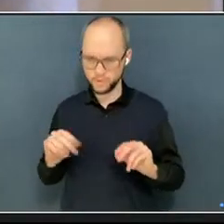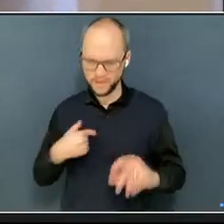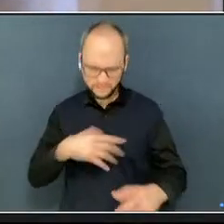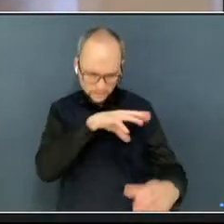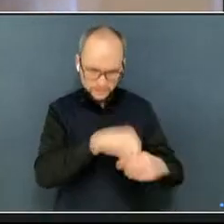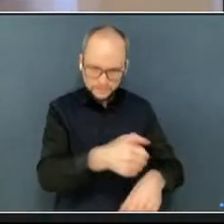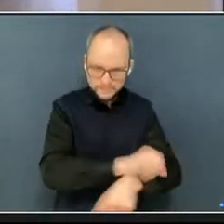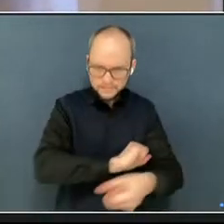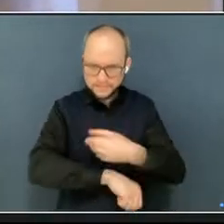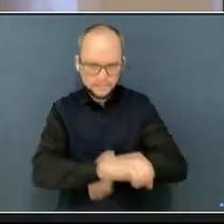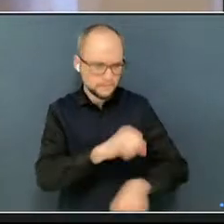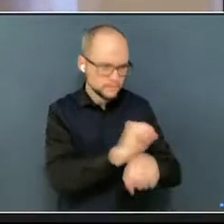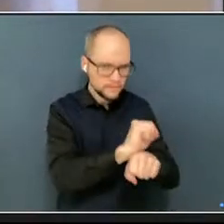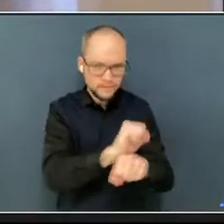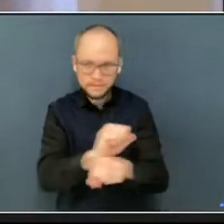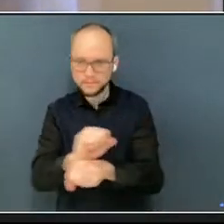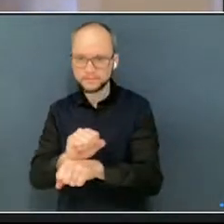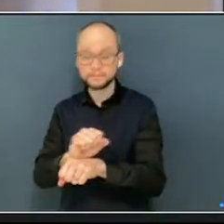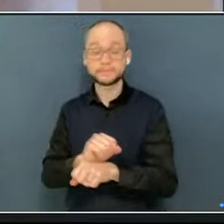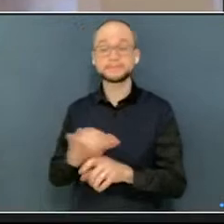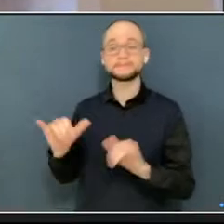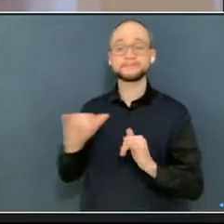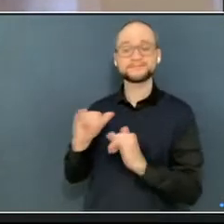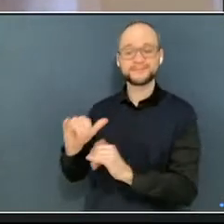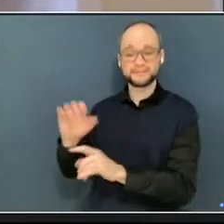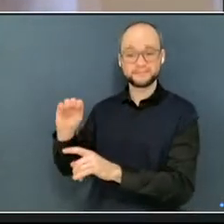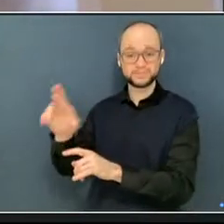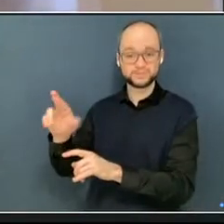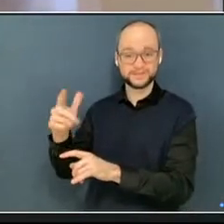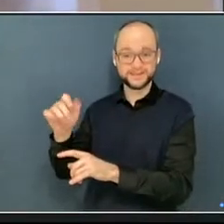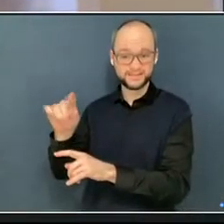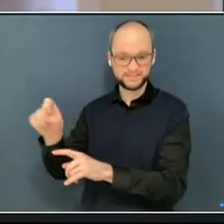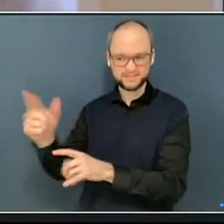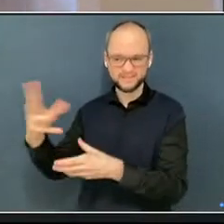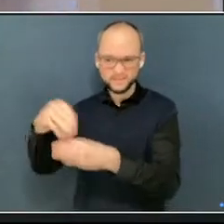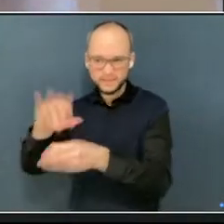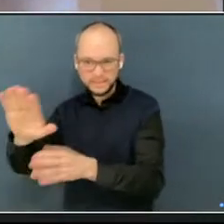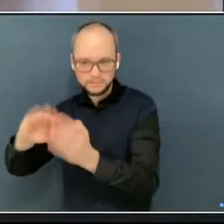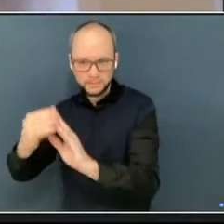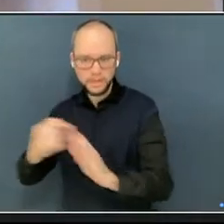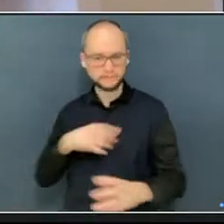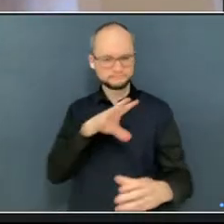involved with my local community. I become a trustee for the school board. I write a letter to Staten Island